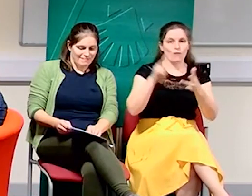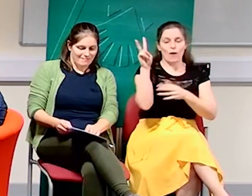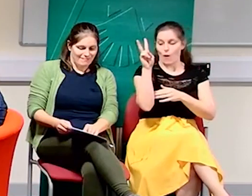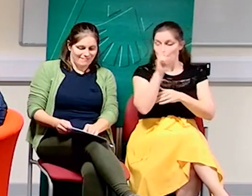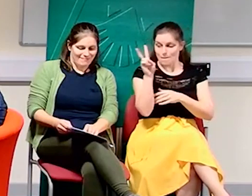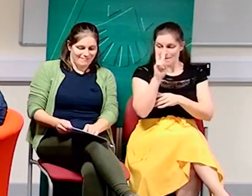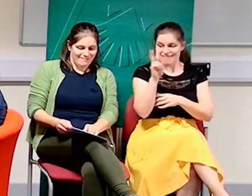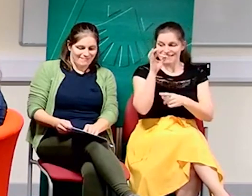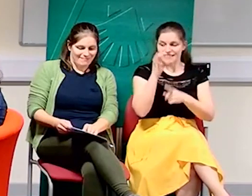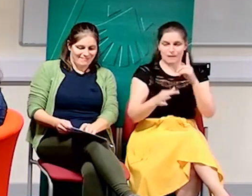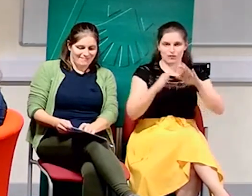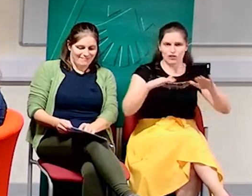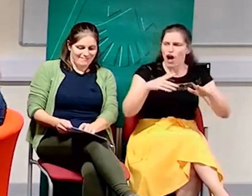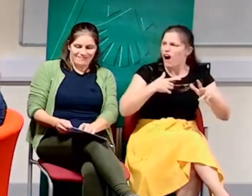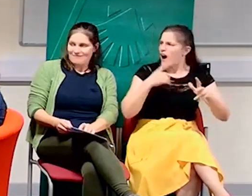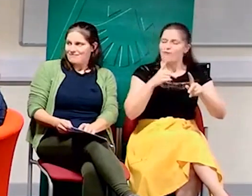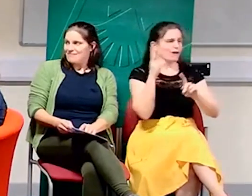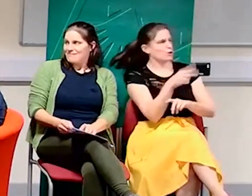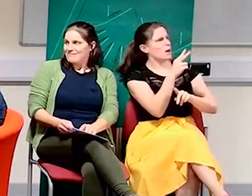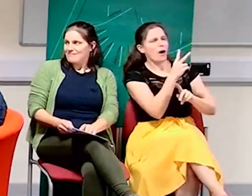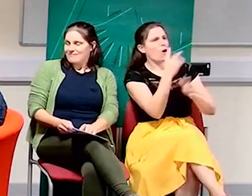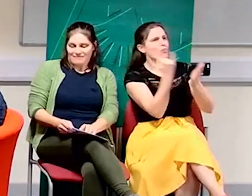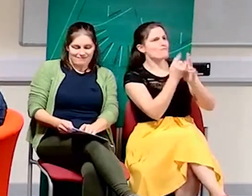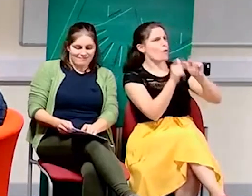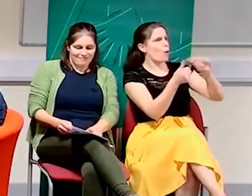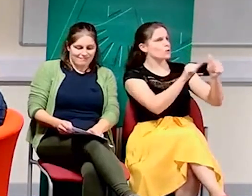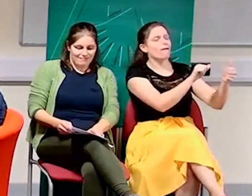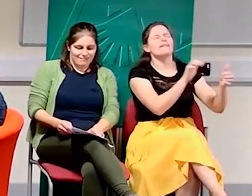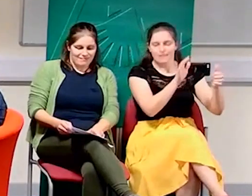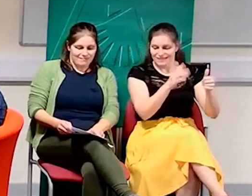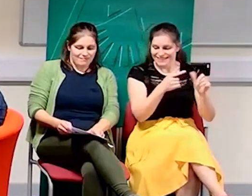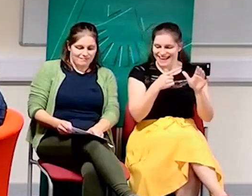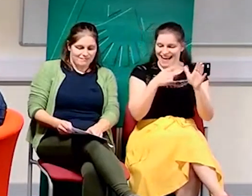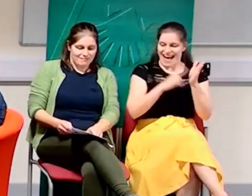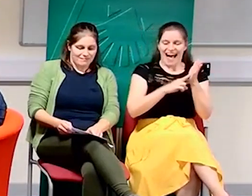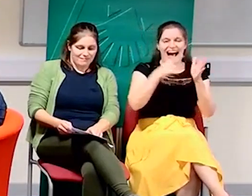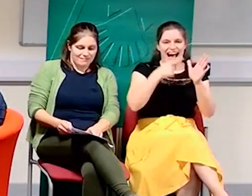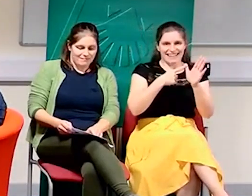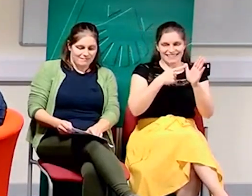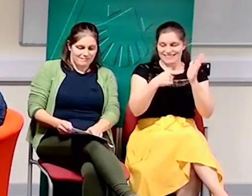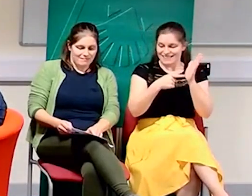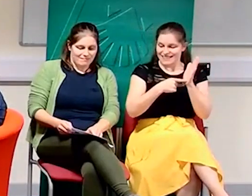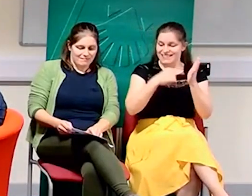wrong order looked up there so uh Anna Tsakalaki who's Lecturer in Education here at the University